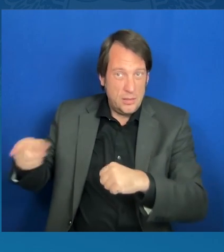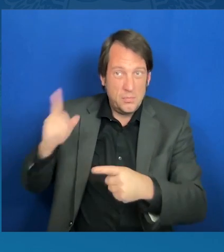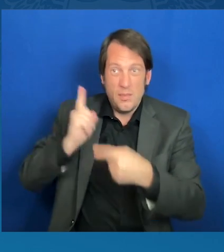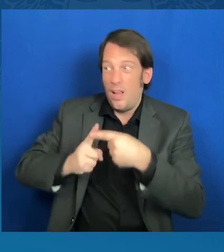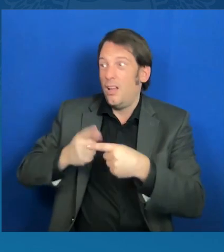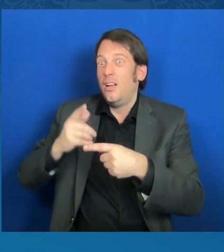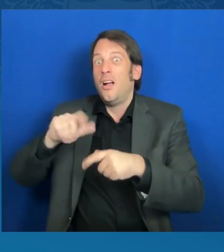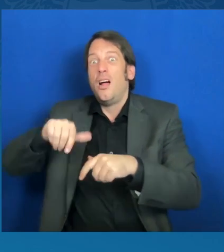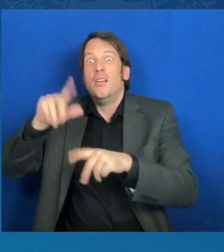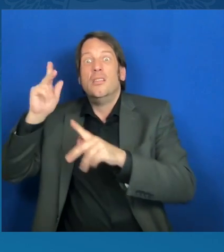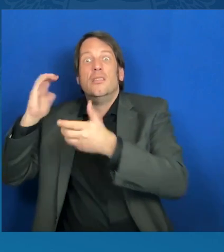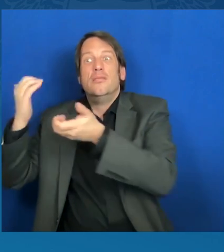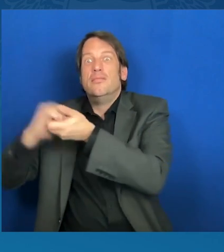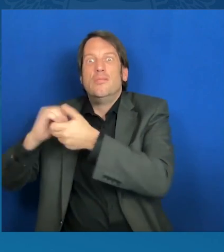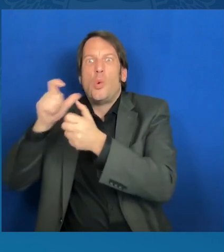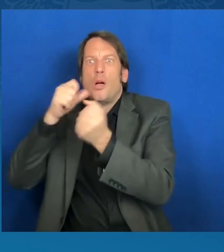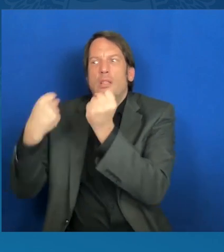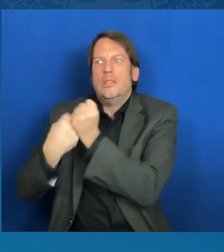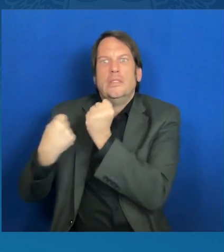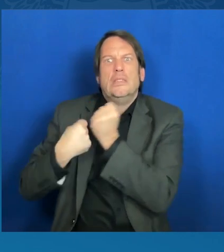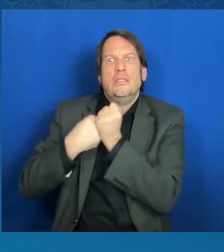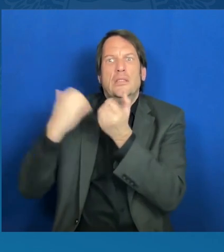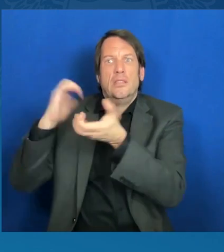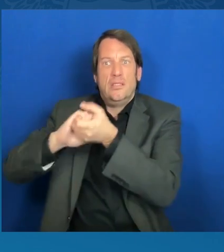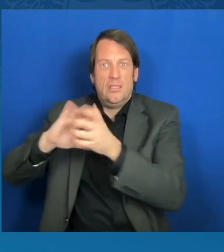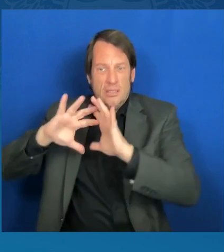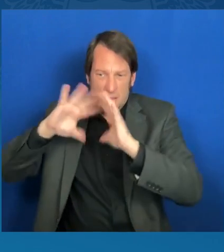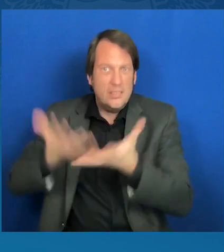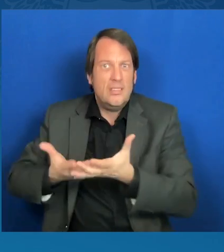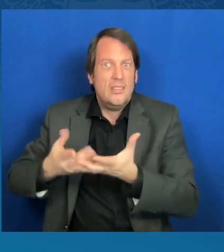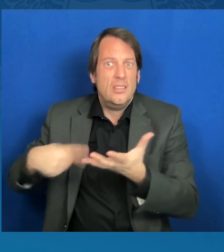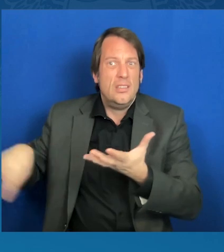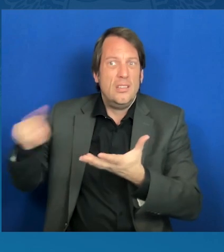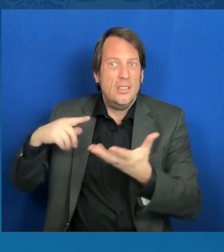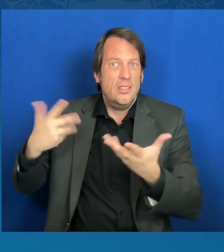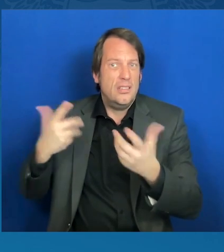for days, and up until now, months.